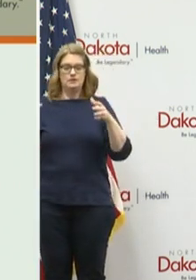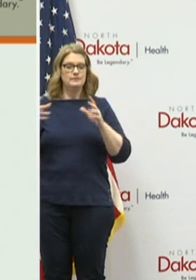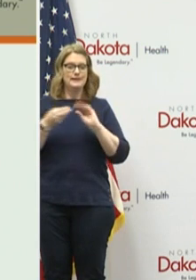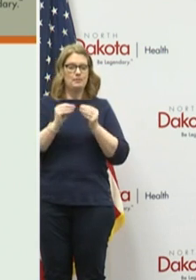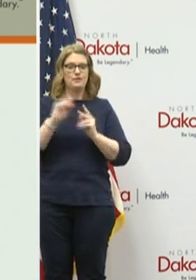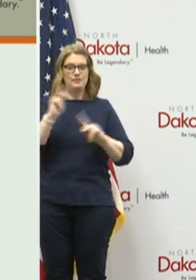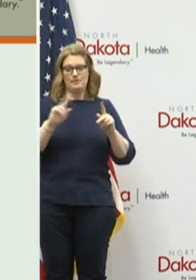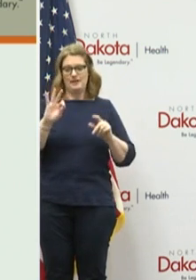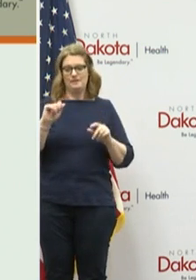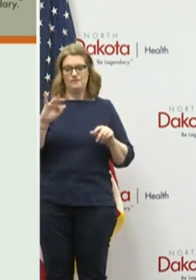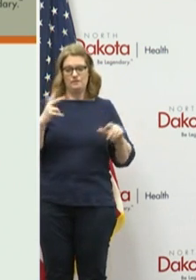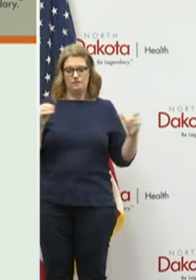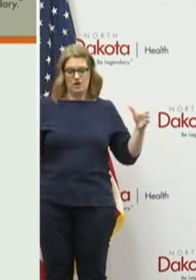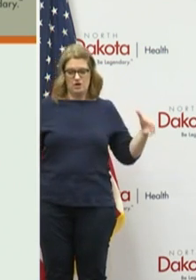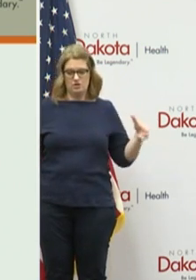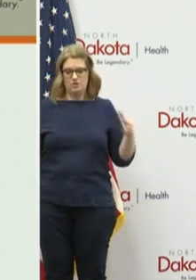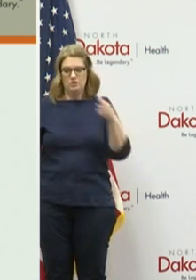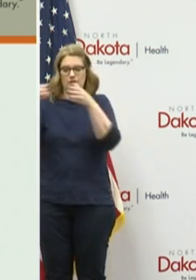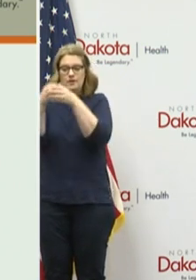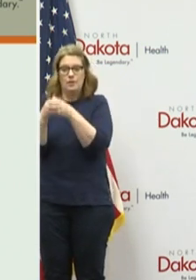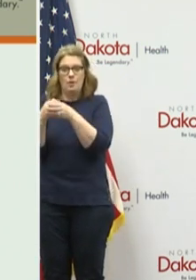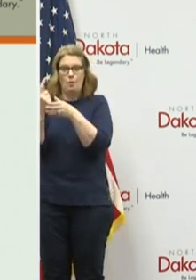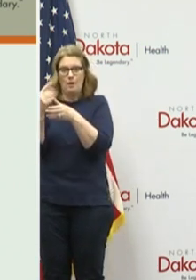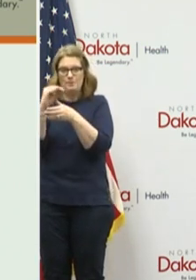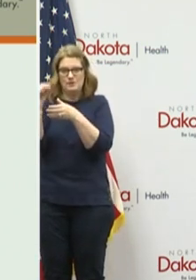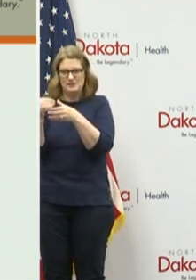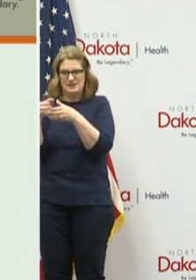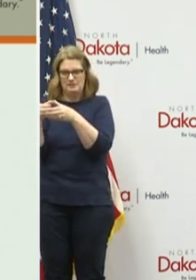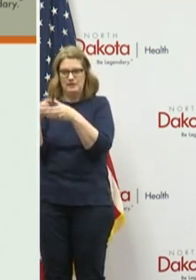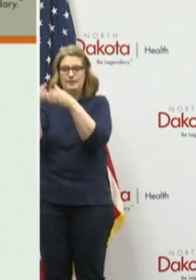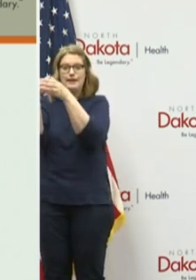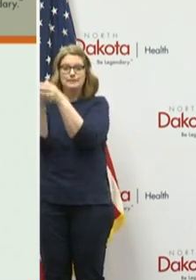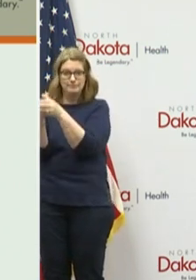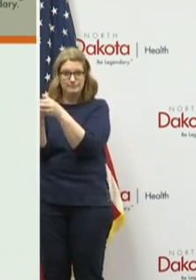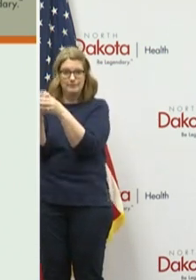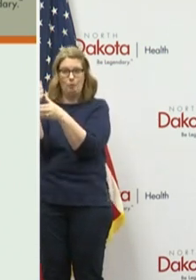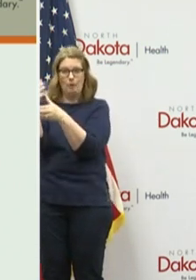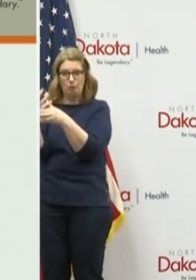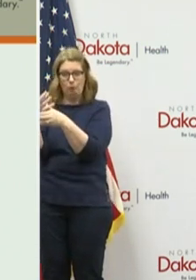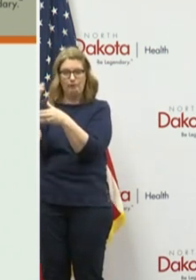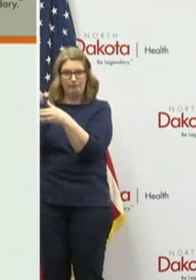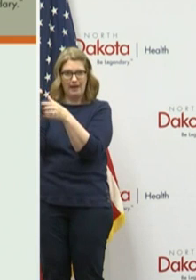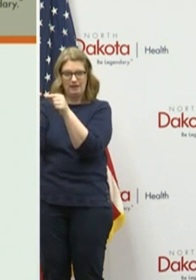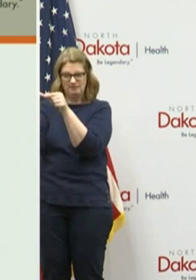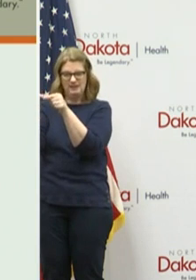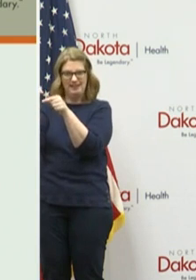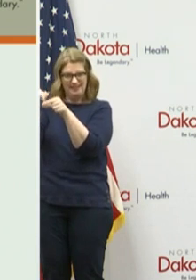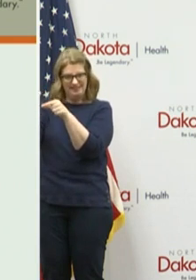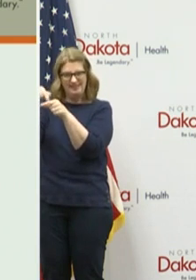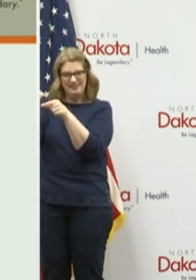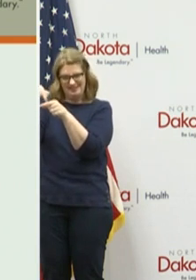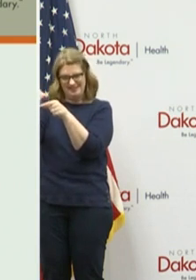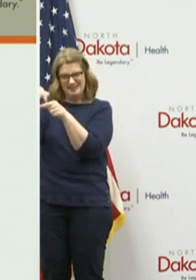SO, AGAIN, WE HAVE A VERY SMALL, I WILL REPLY, ONE QUARTER OF THE 1% OF THE POPULATION IN FARGO IS